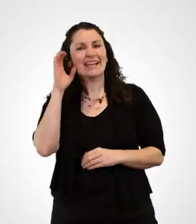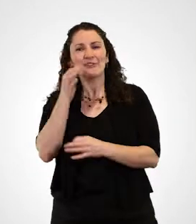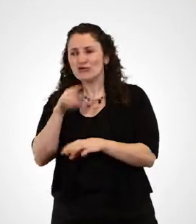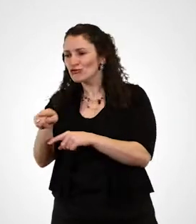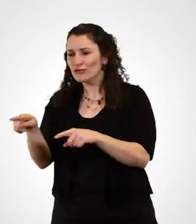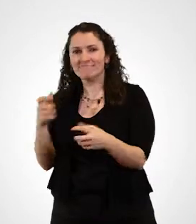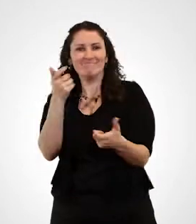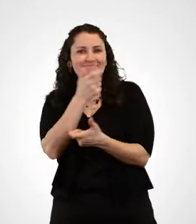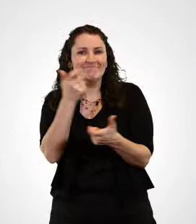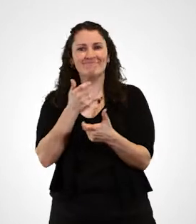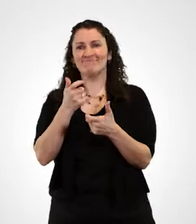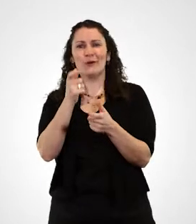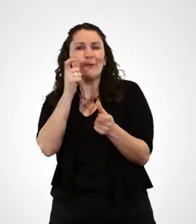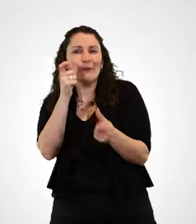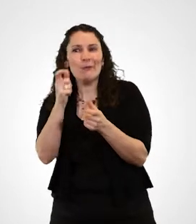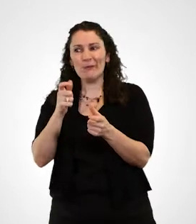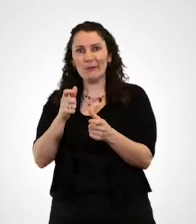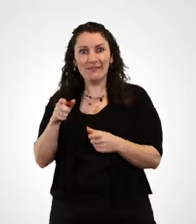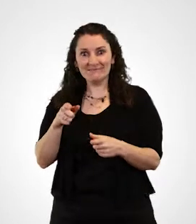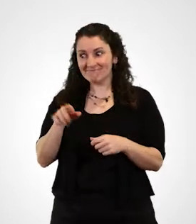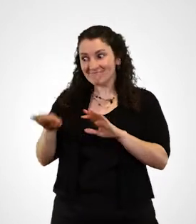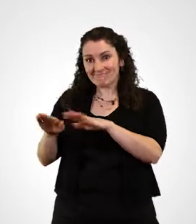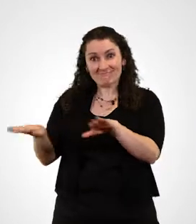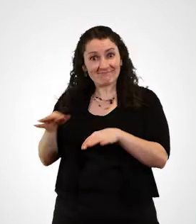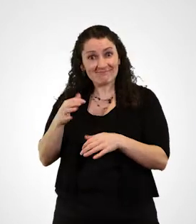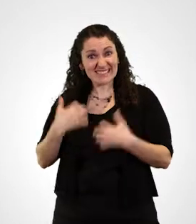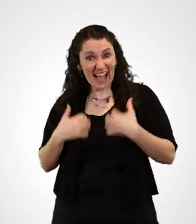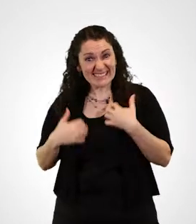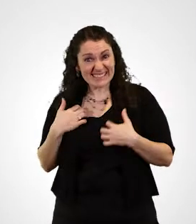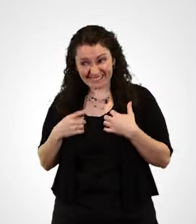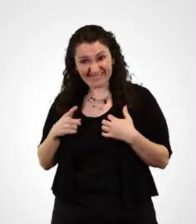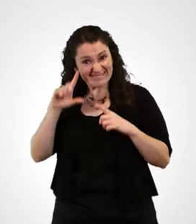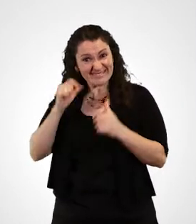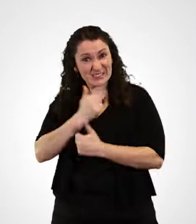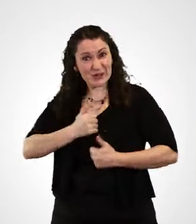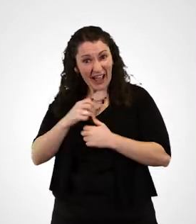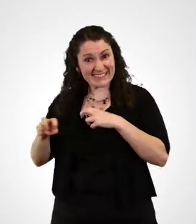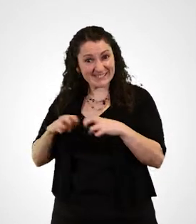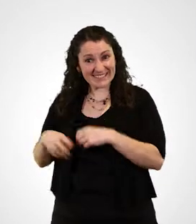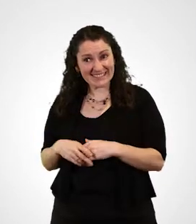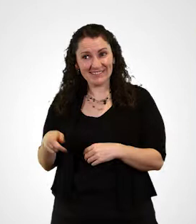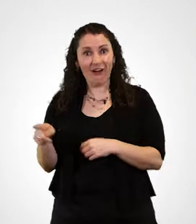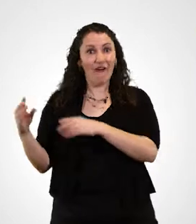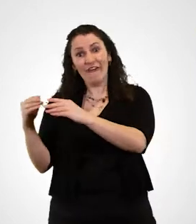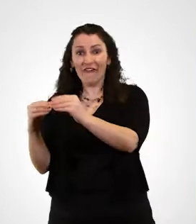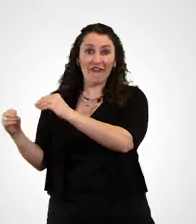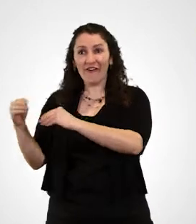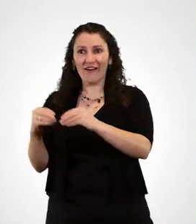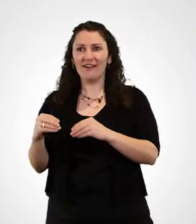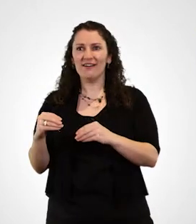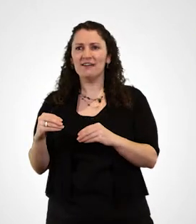Was that fancy? Was that exciting?